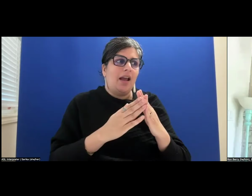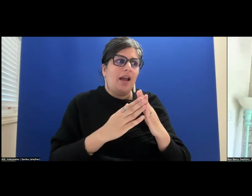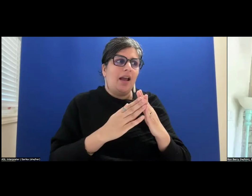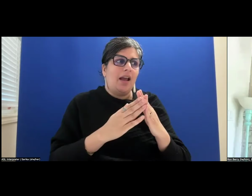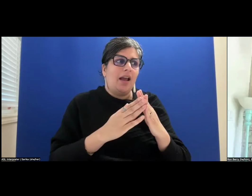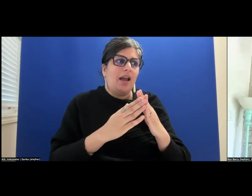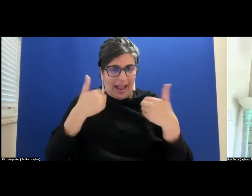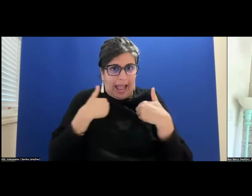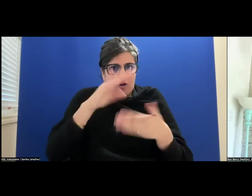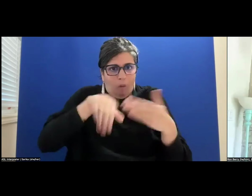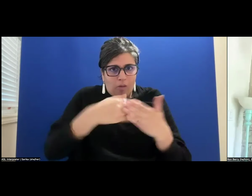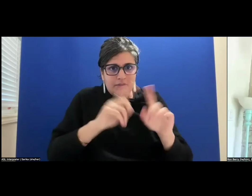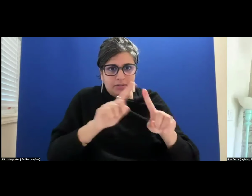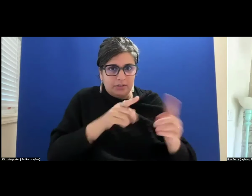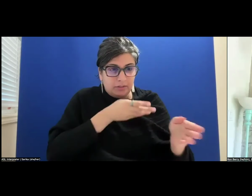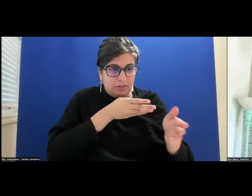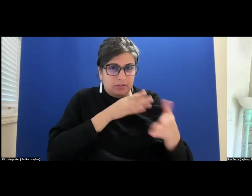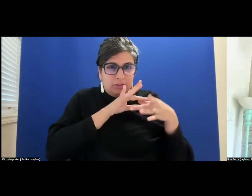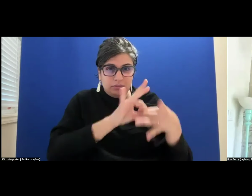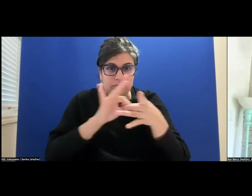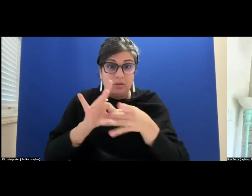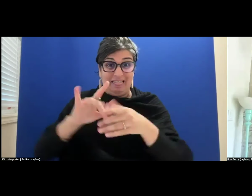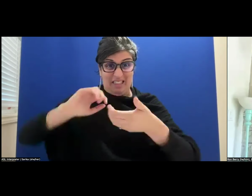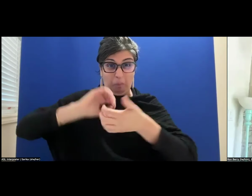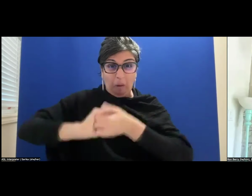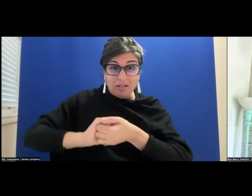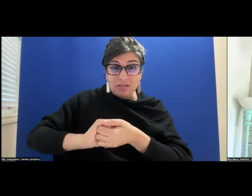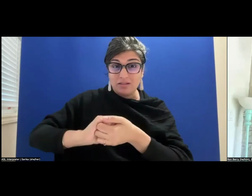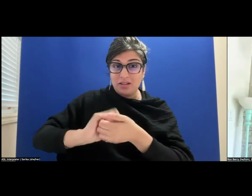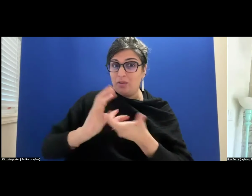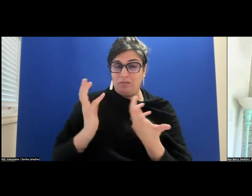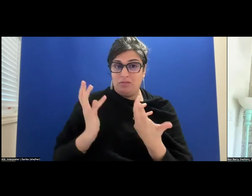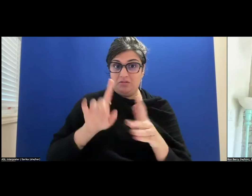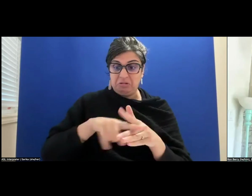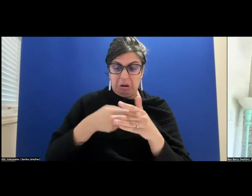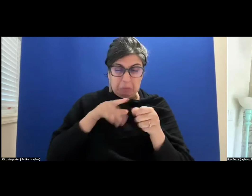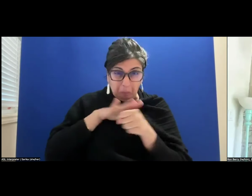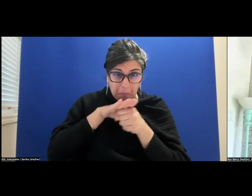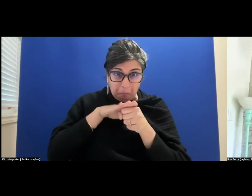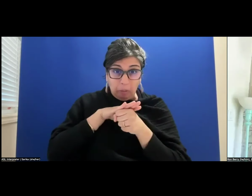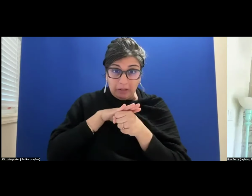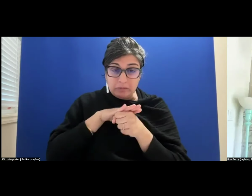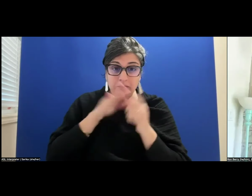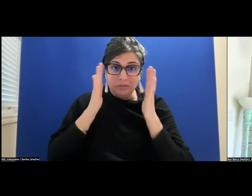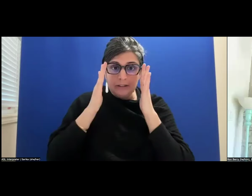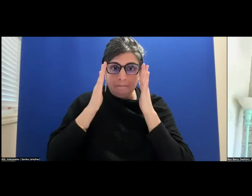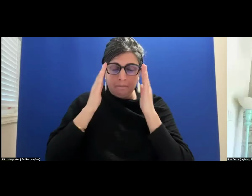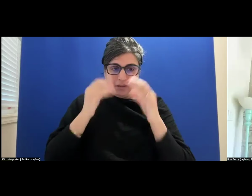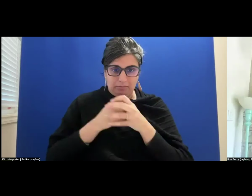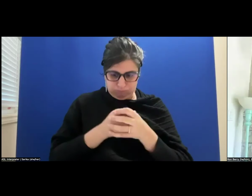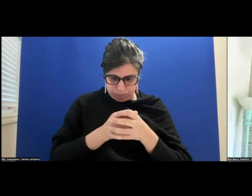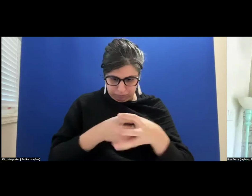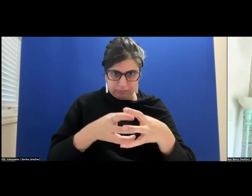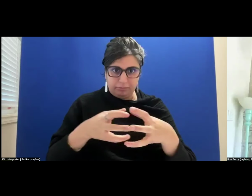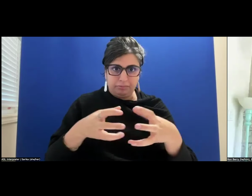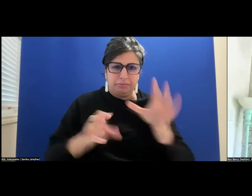these partnerships and collaborations, I would say started locally and, have grown,